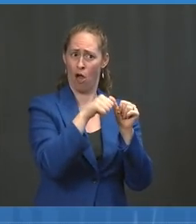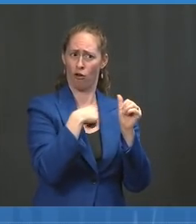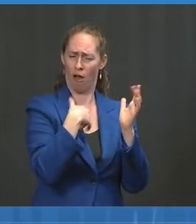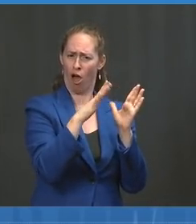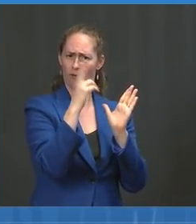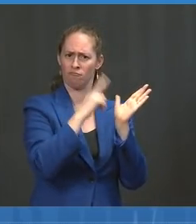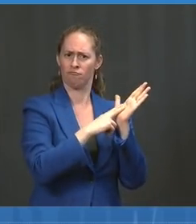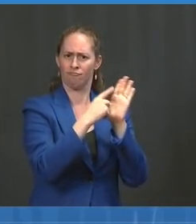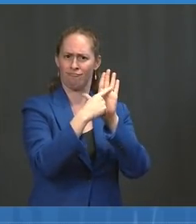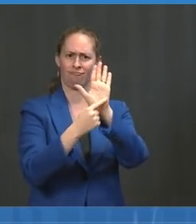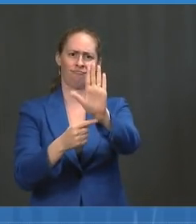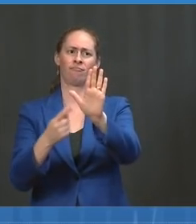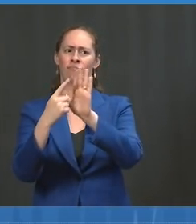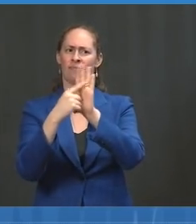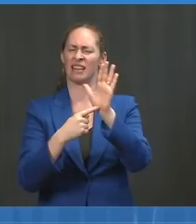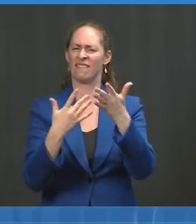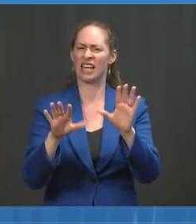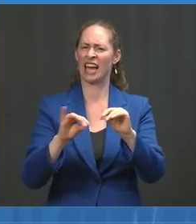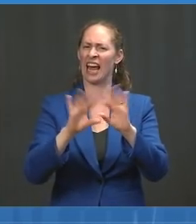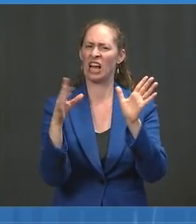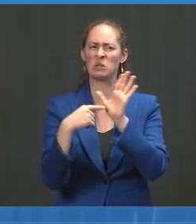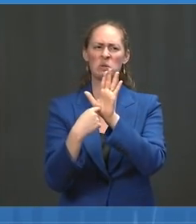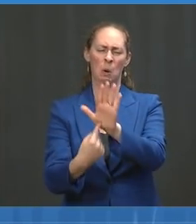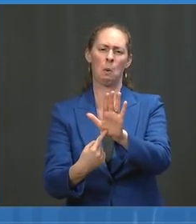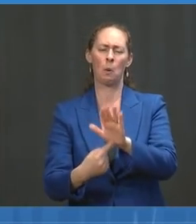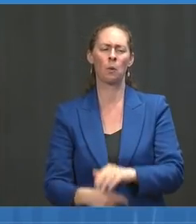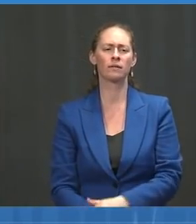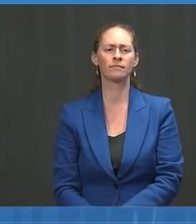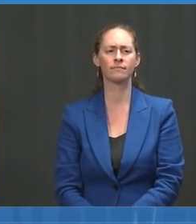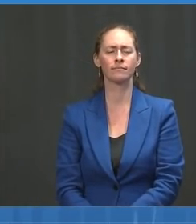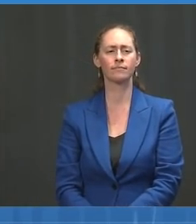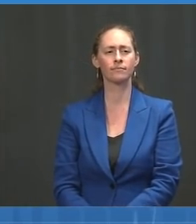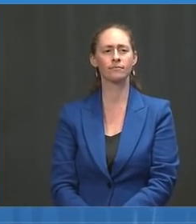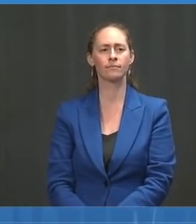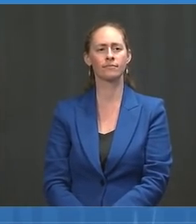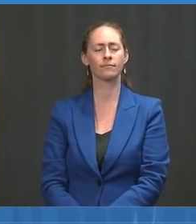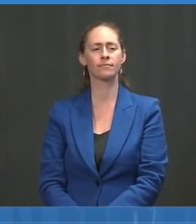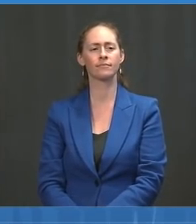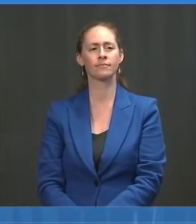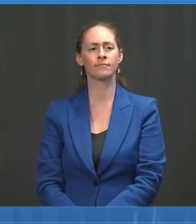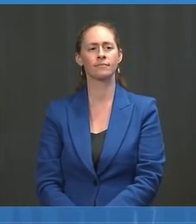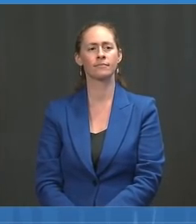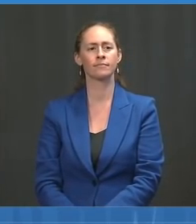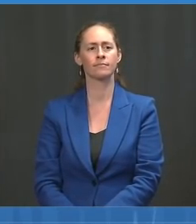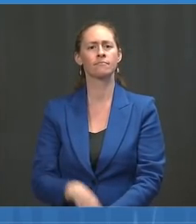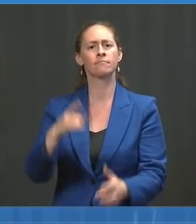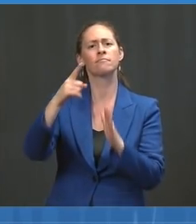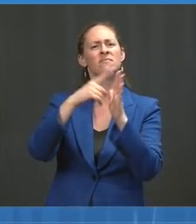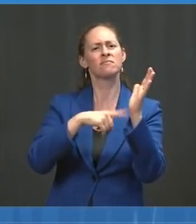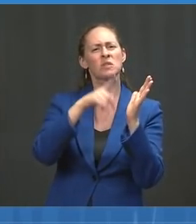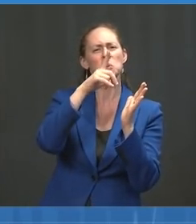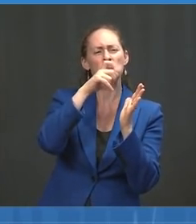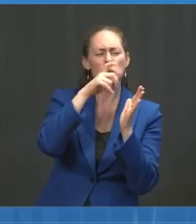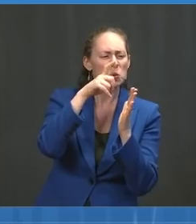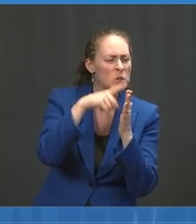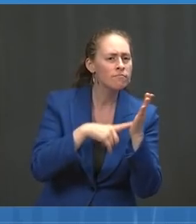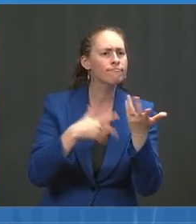it is from not anybody else but the scientific experts in the department, from Dr. Walensky; Dr. Fauci;